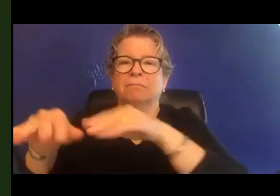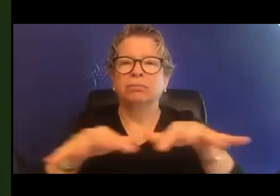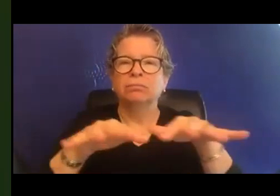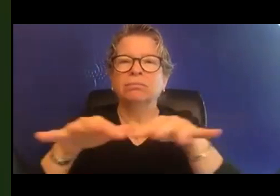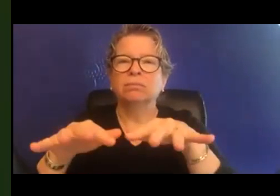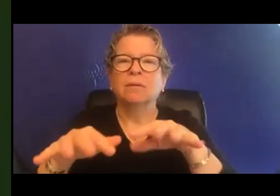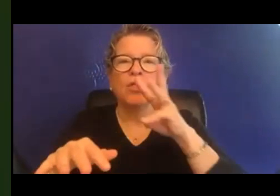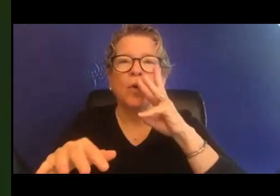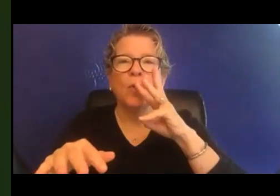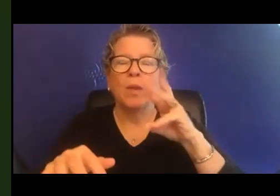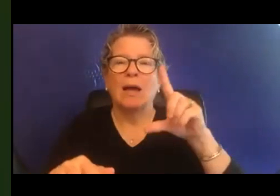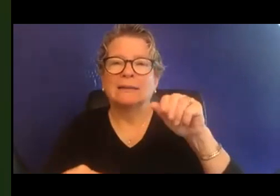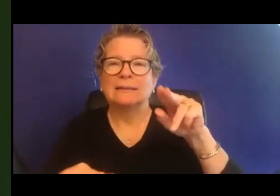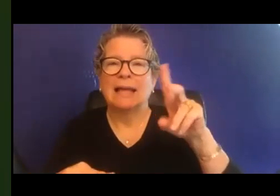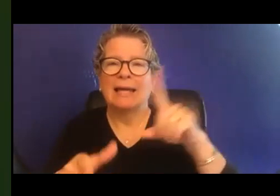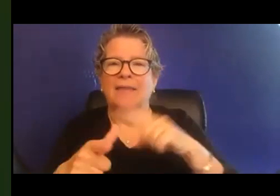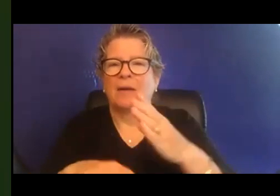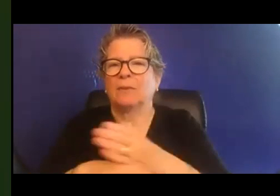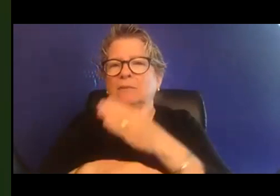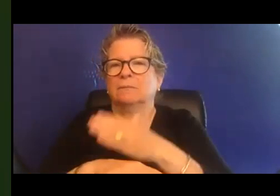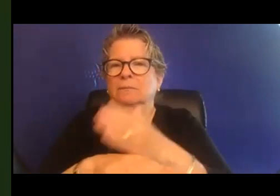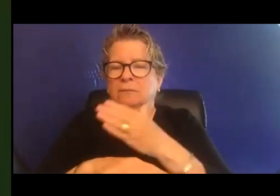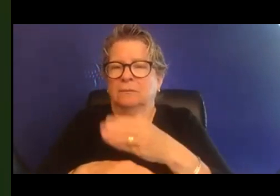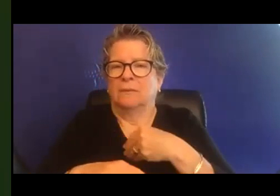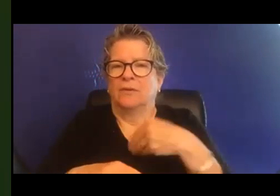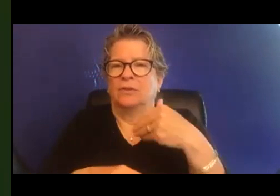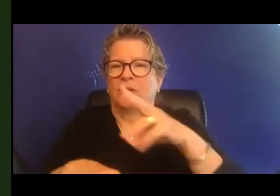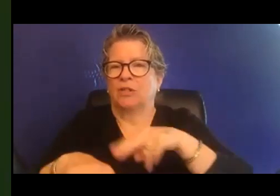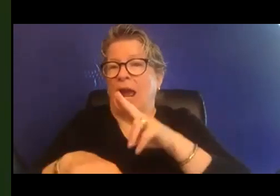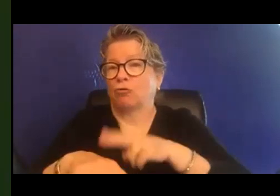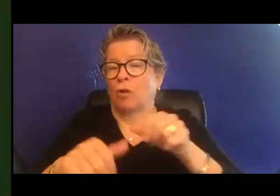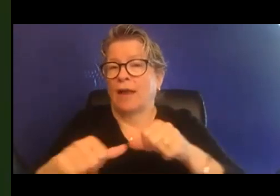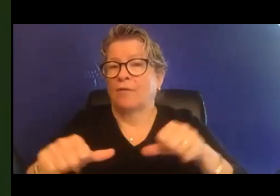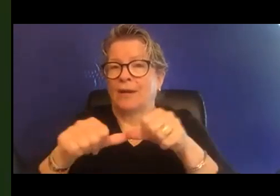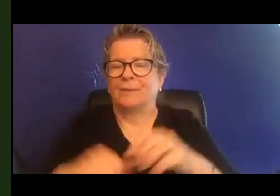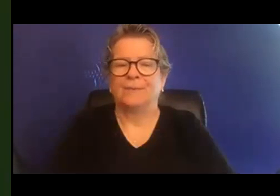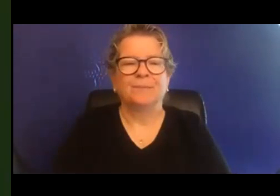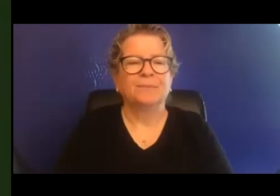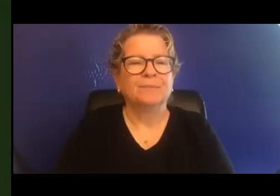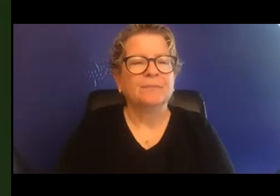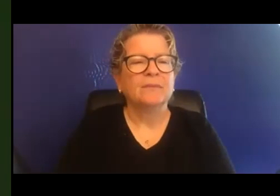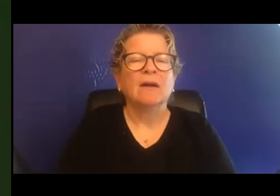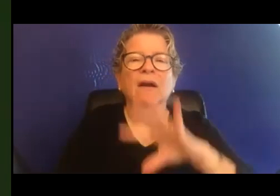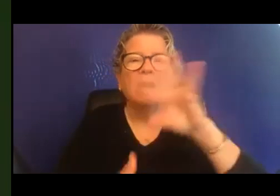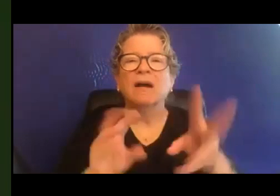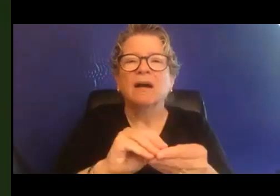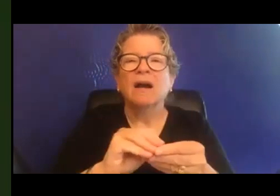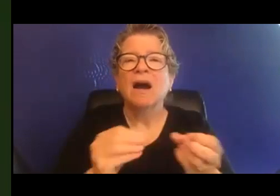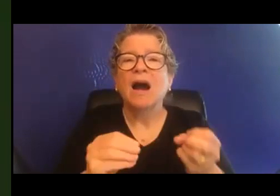So the construction duration, as Liz mentioned, the total